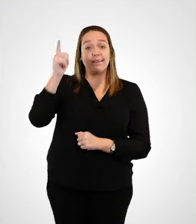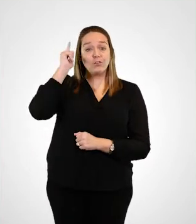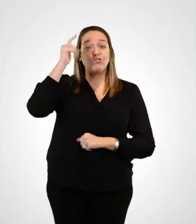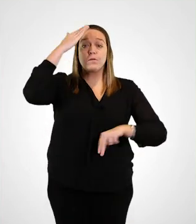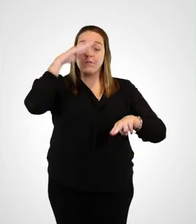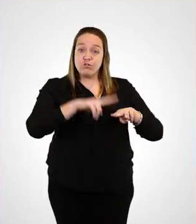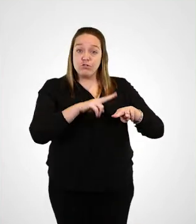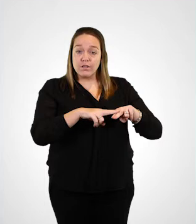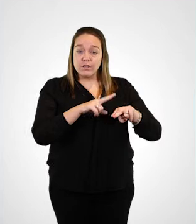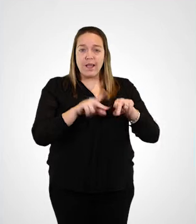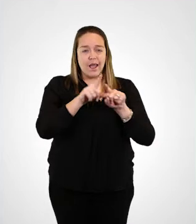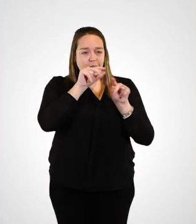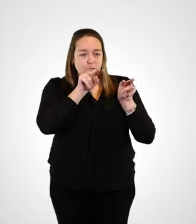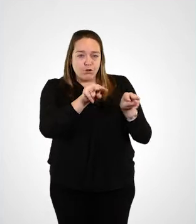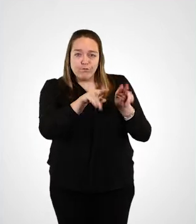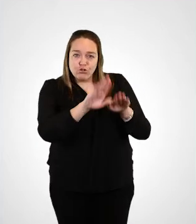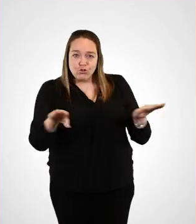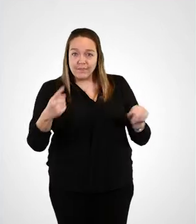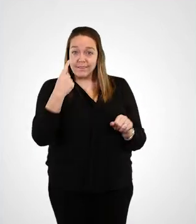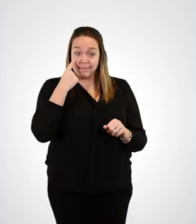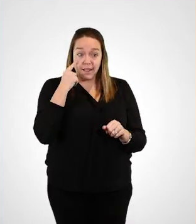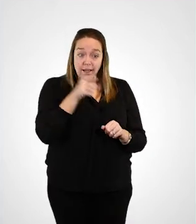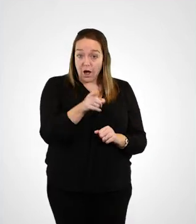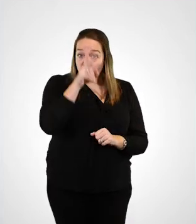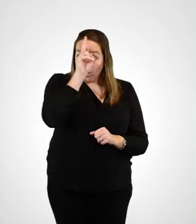So we can ask teachers and parents and we can observe the child